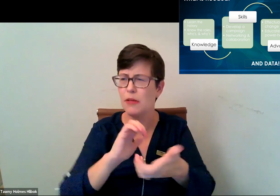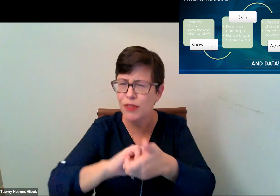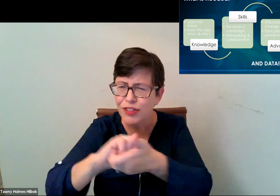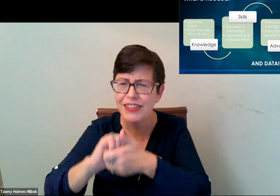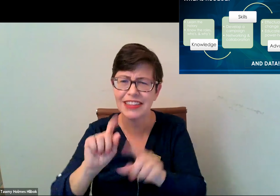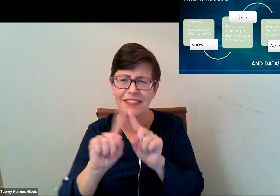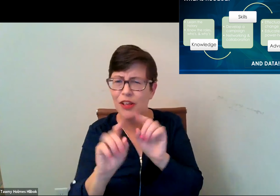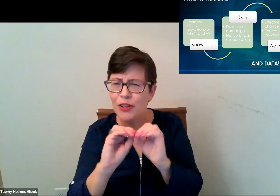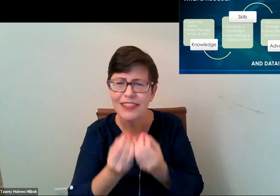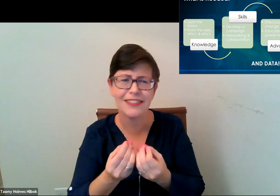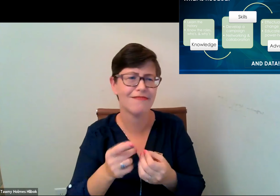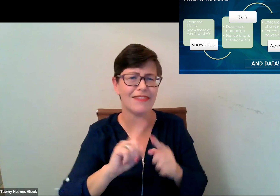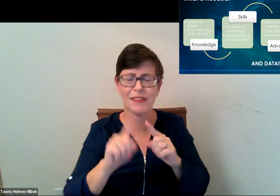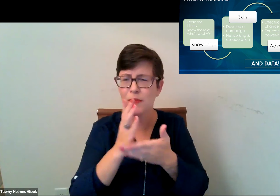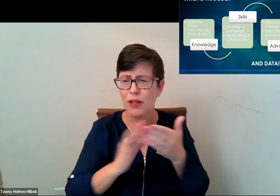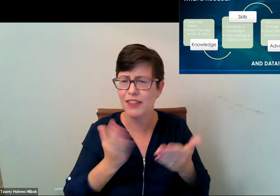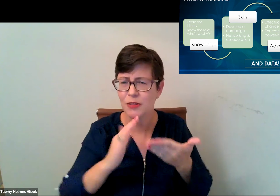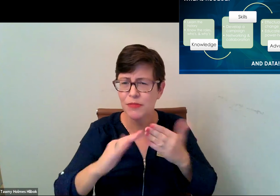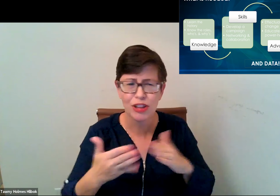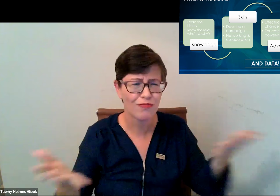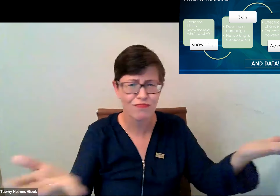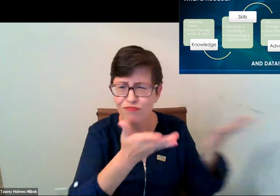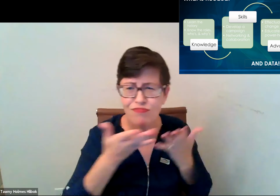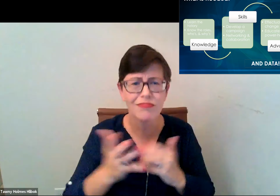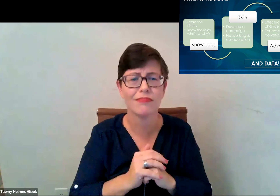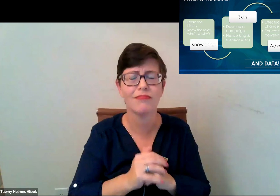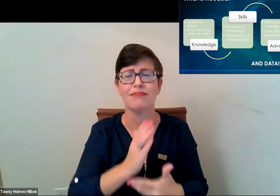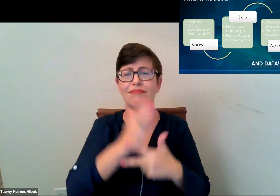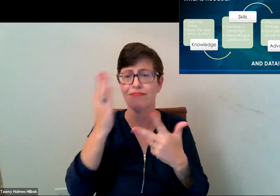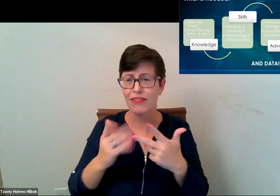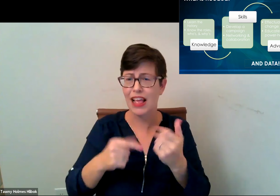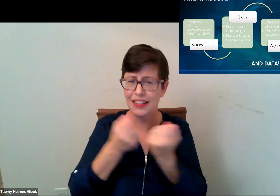We want to reach out and collaborate with different organizations different communities.